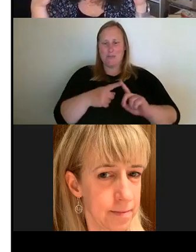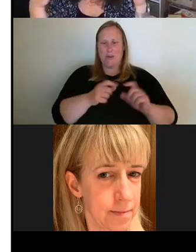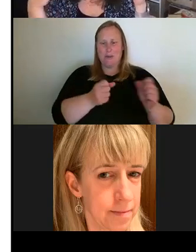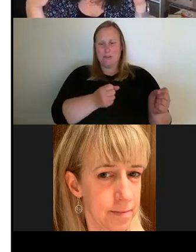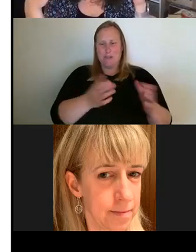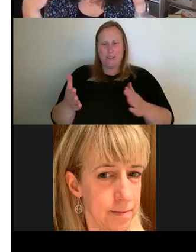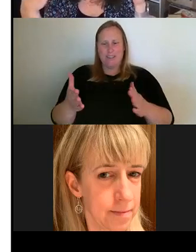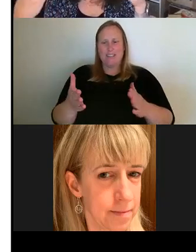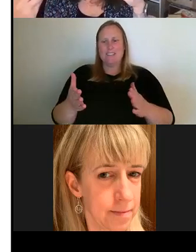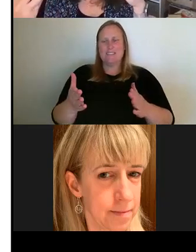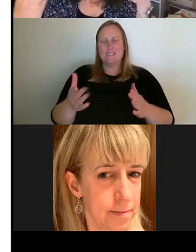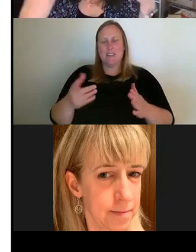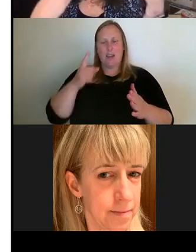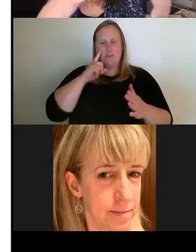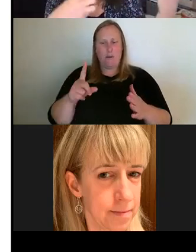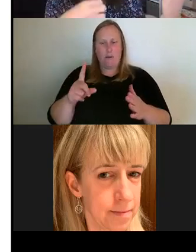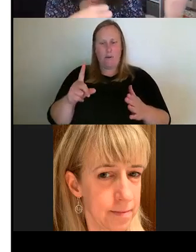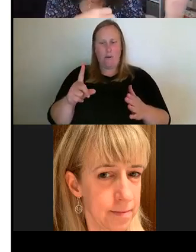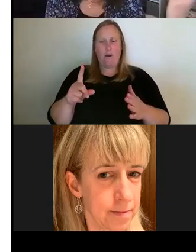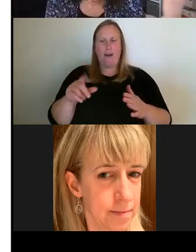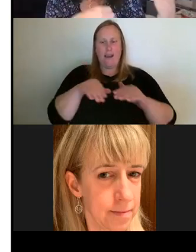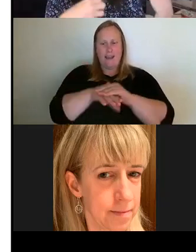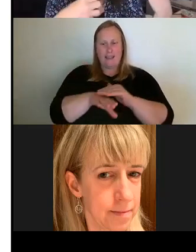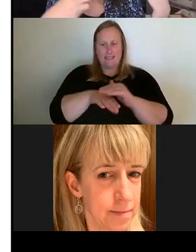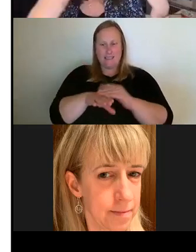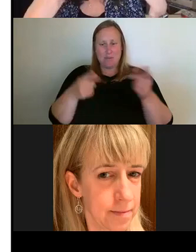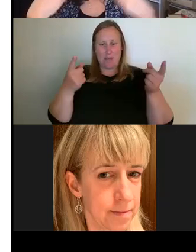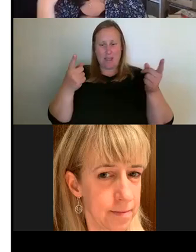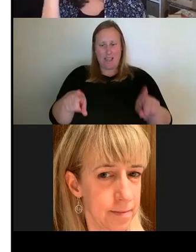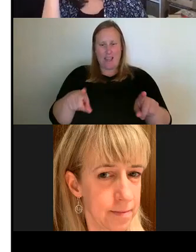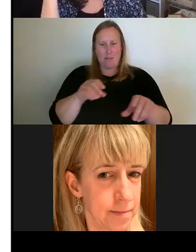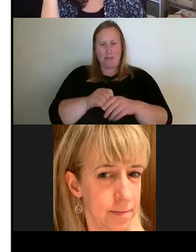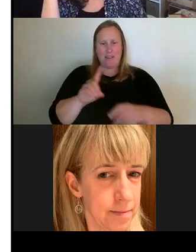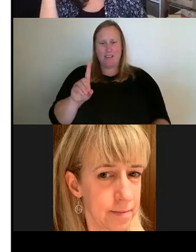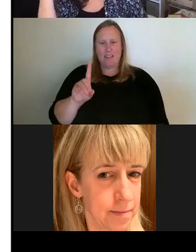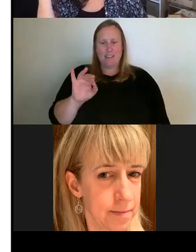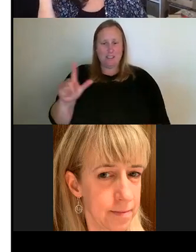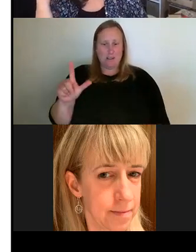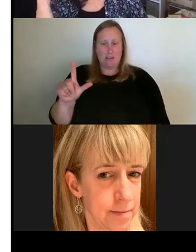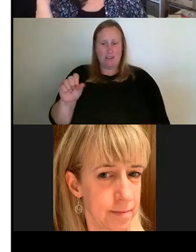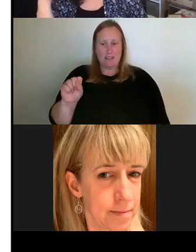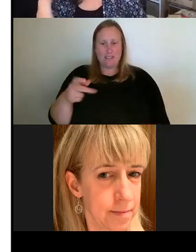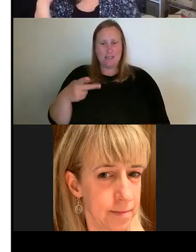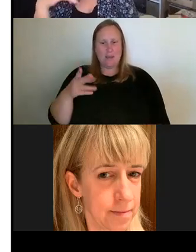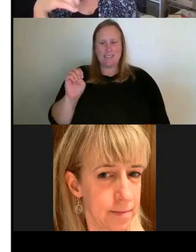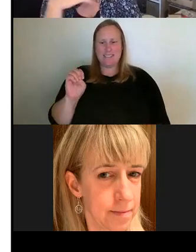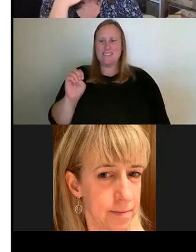cognitive accessibility happen in digital spaces like Zoom.